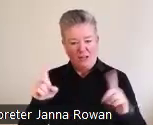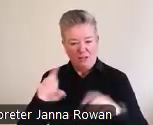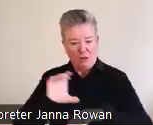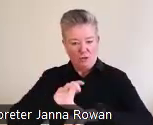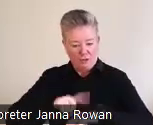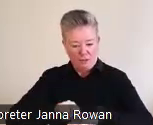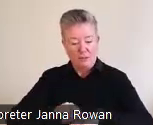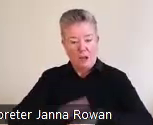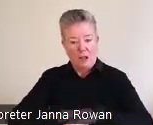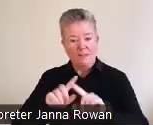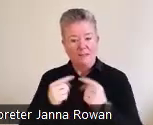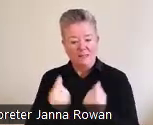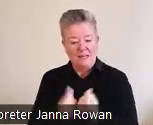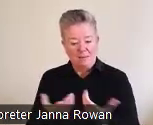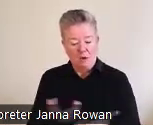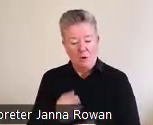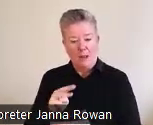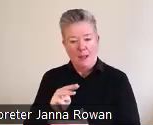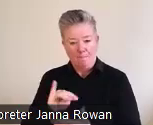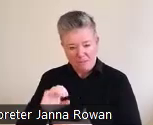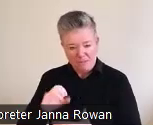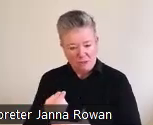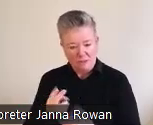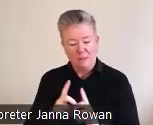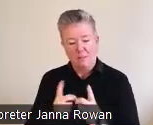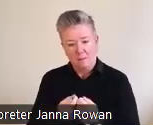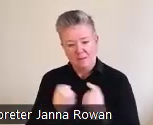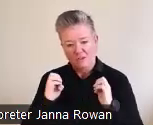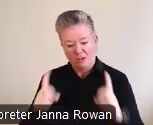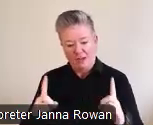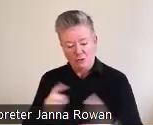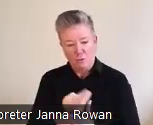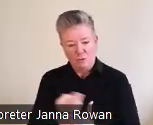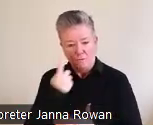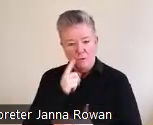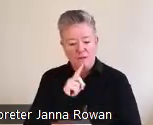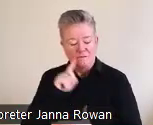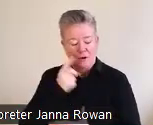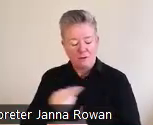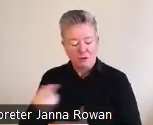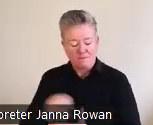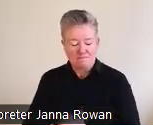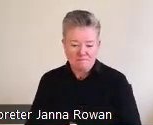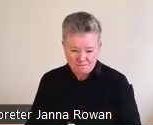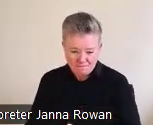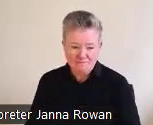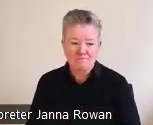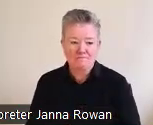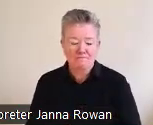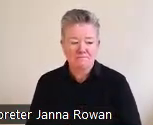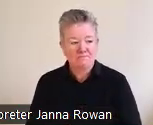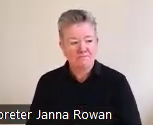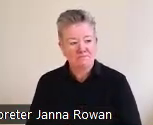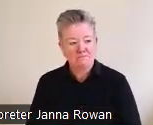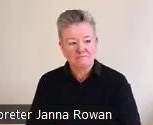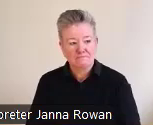on the team at Michigan Department of Education Resource for Deaf and Hard of Hearing.